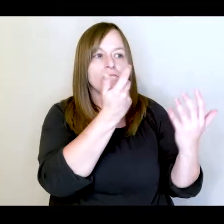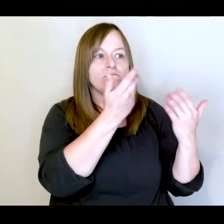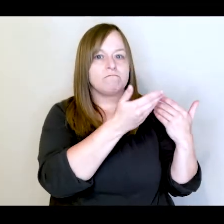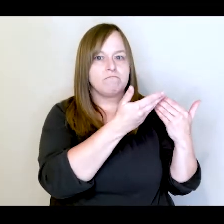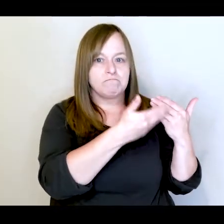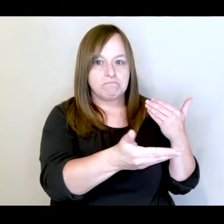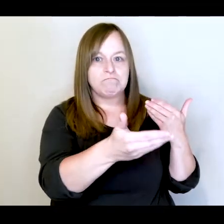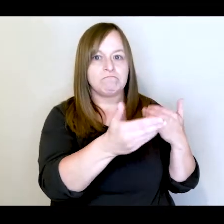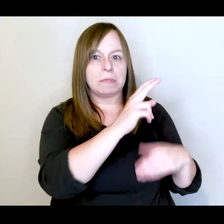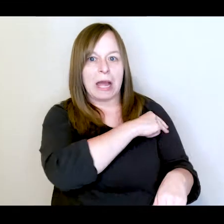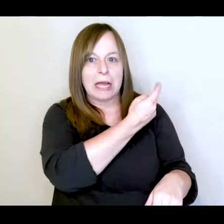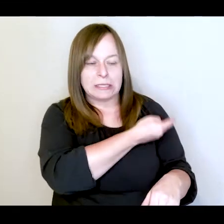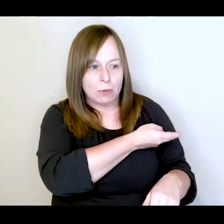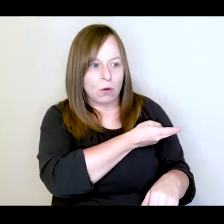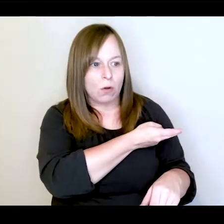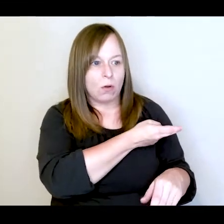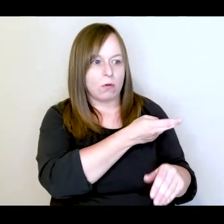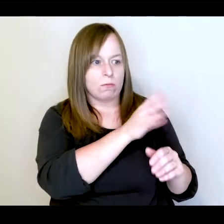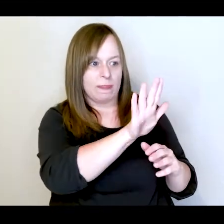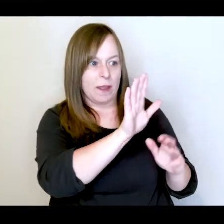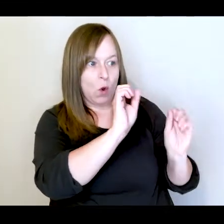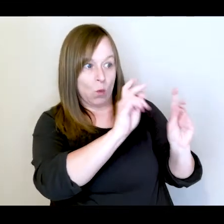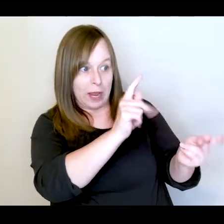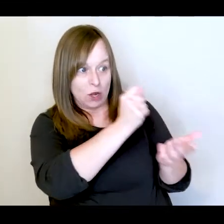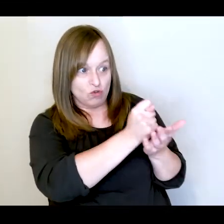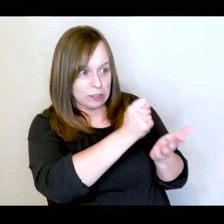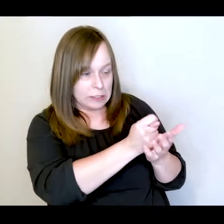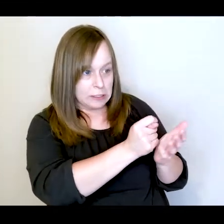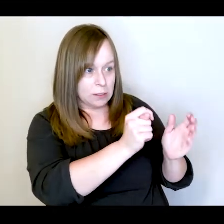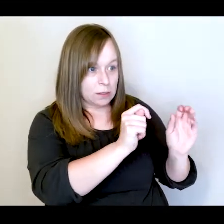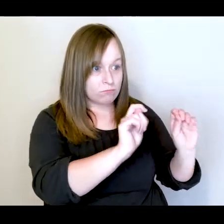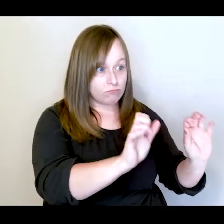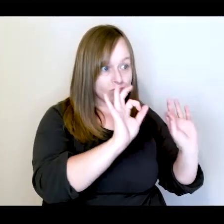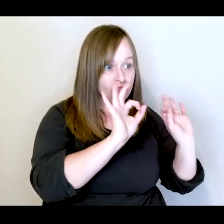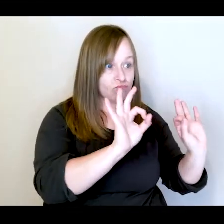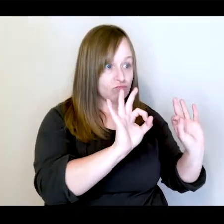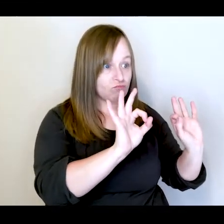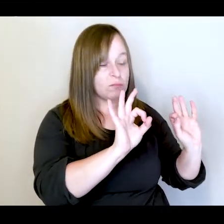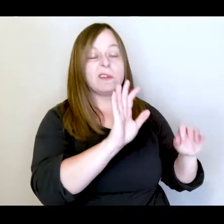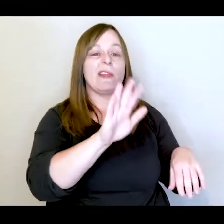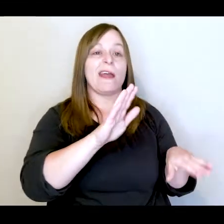From there, once the hospital has stabilized or treated them, the hospital discharge